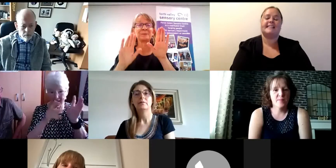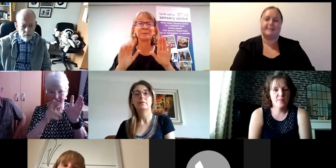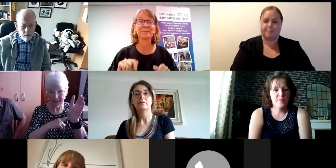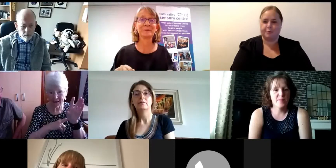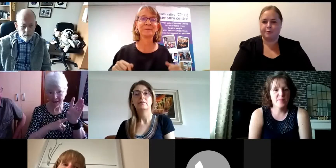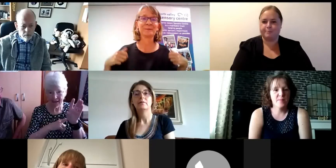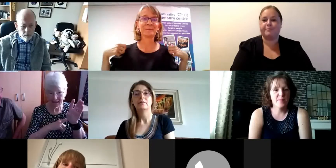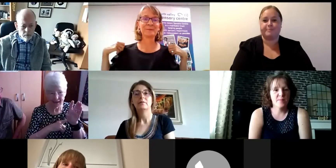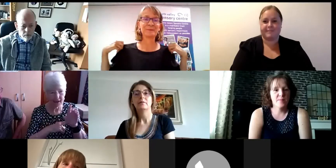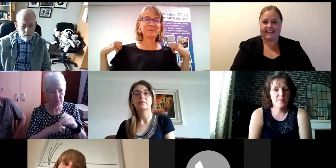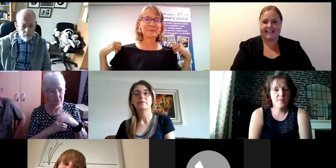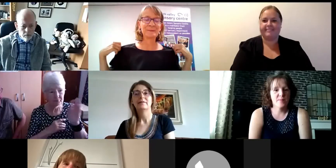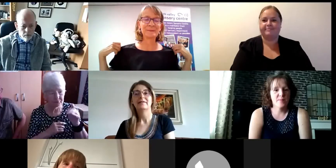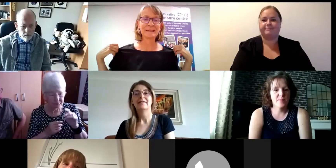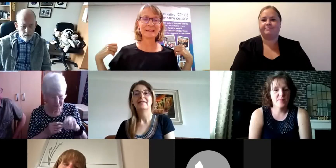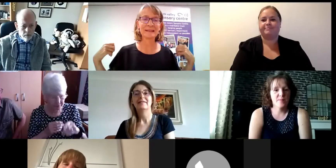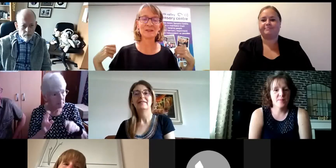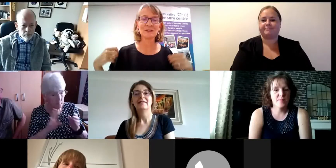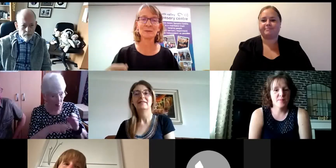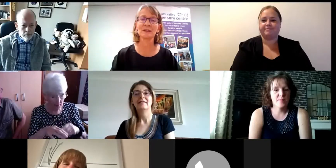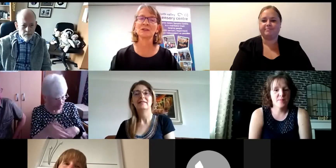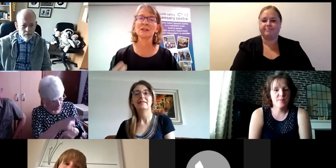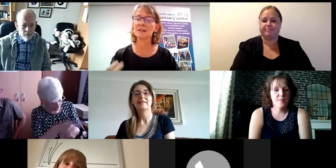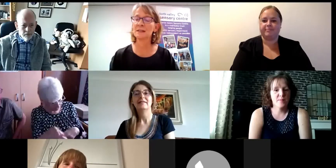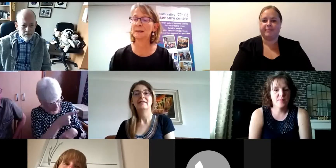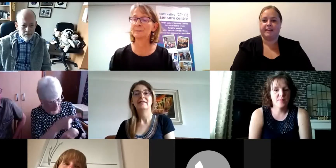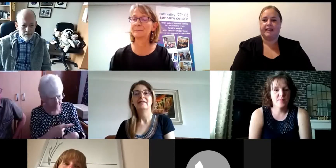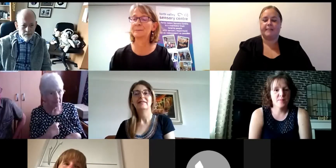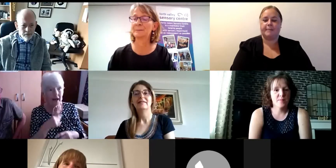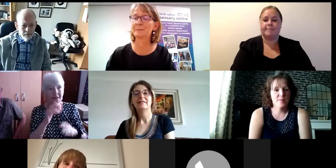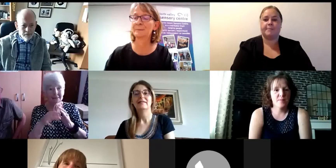and then my dad came home from Denny